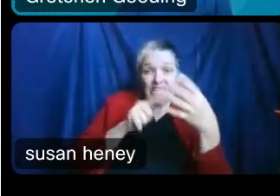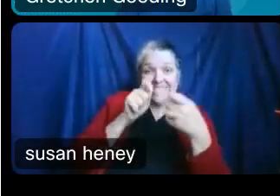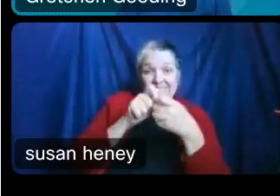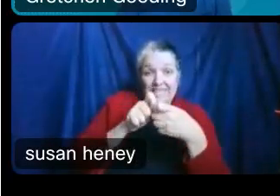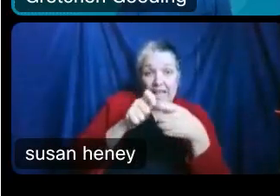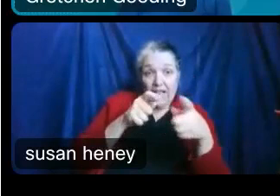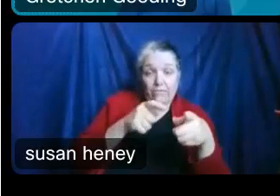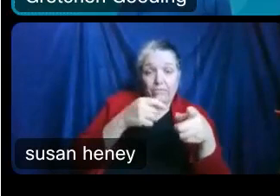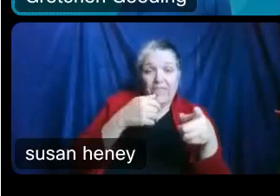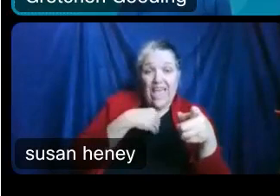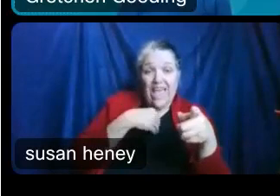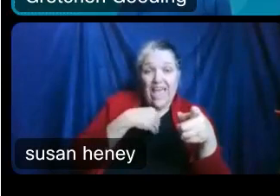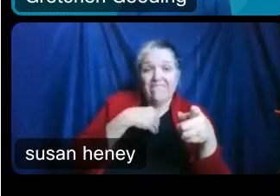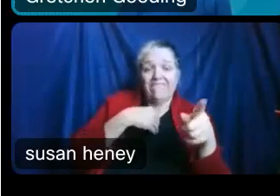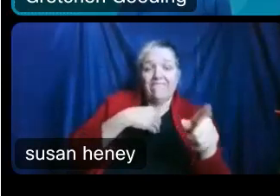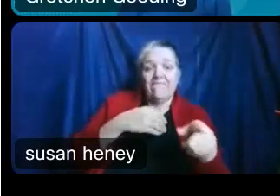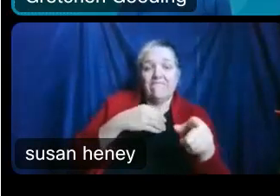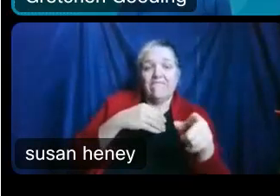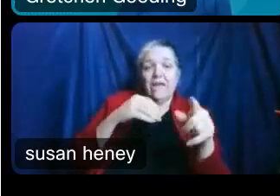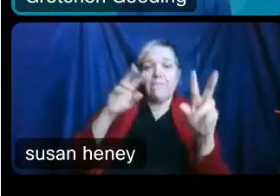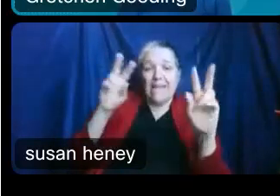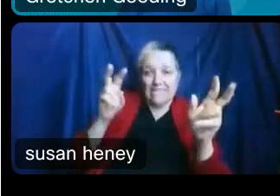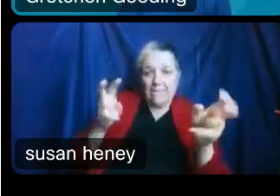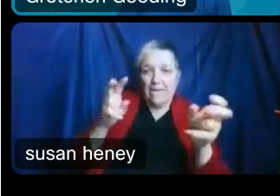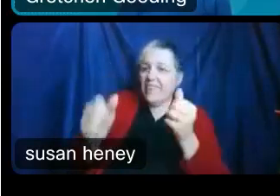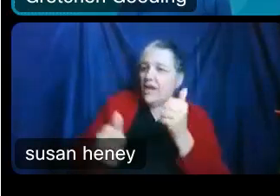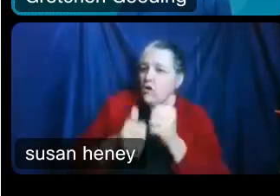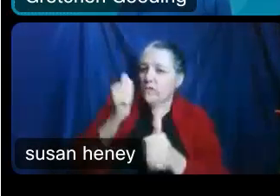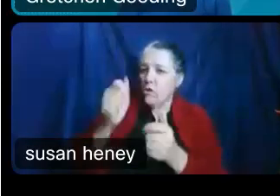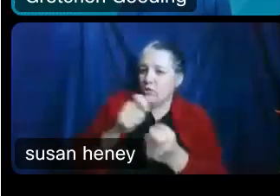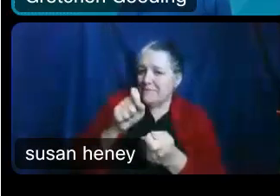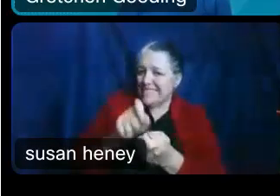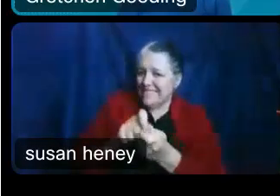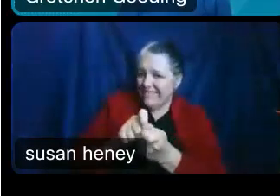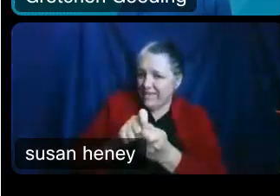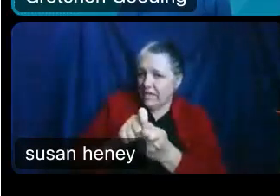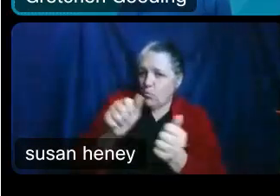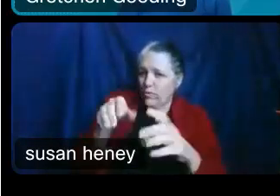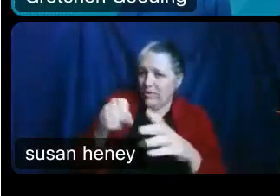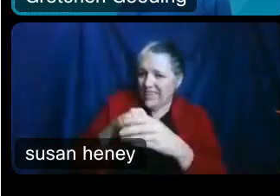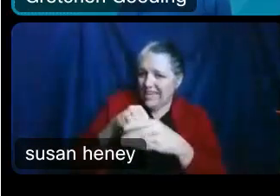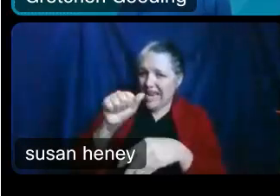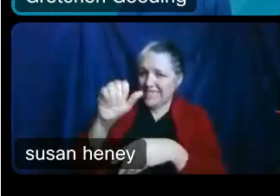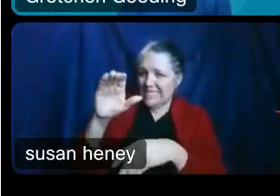by topic and are the most specific tables in the ACS product package. All the products